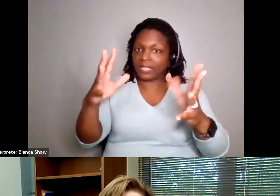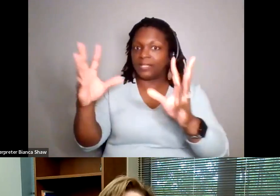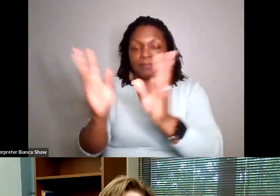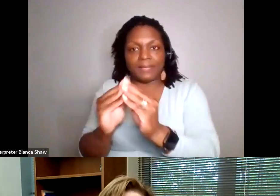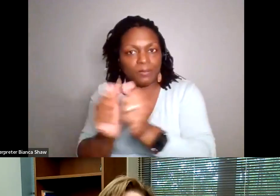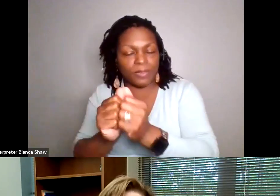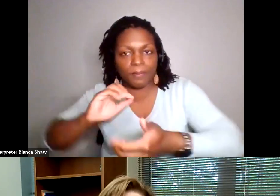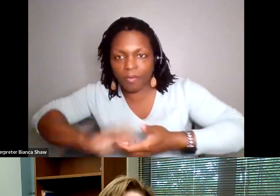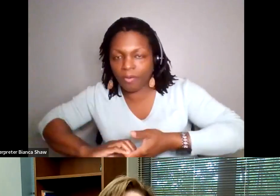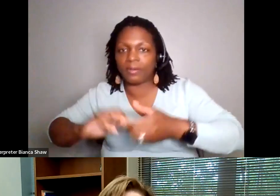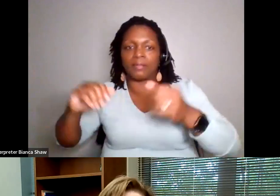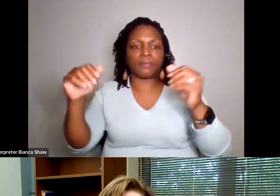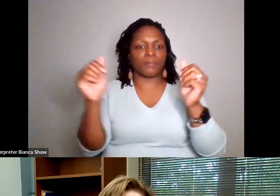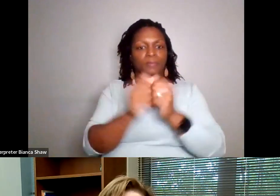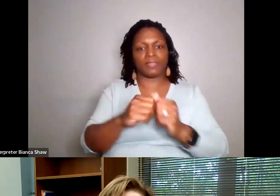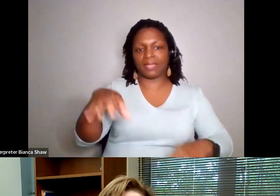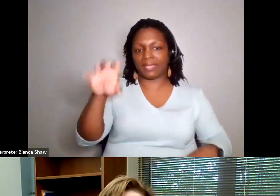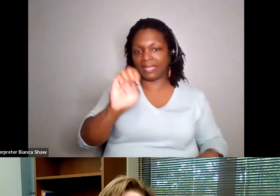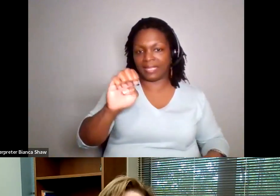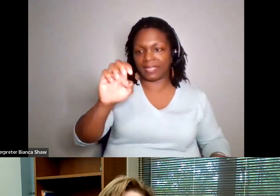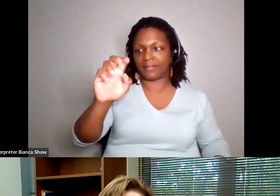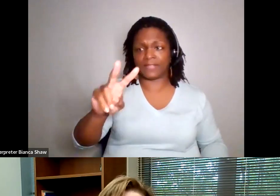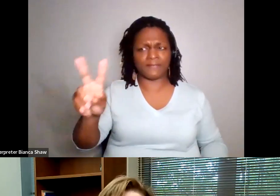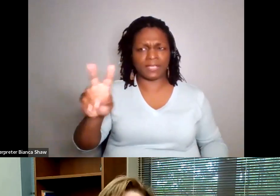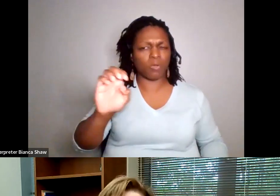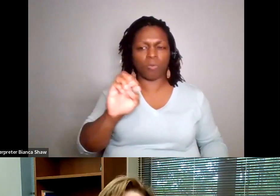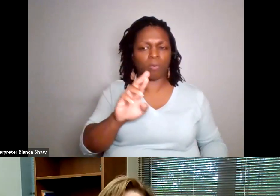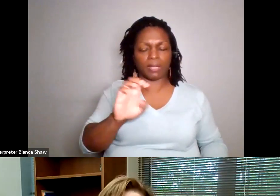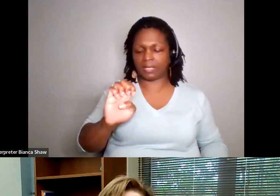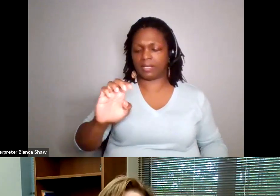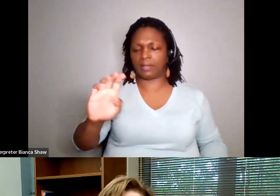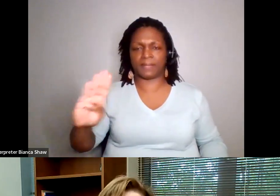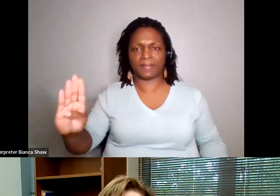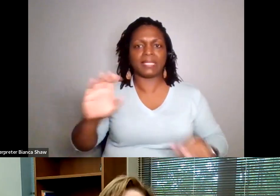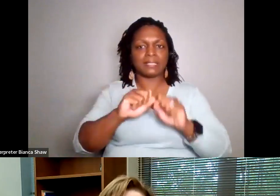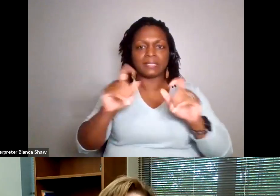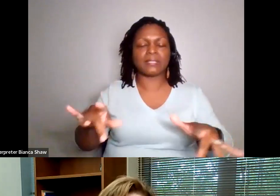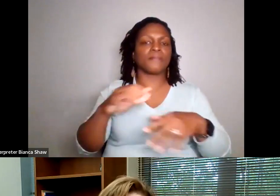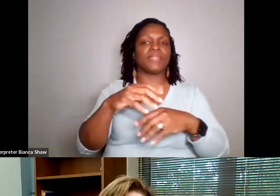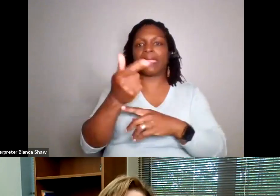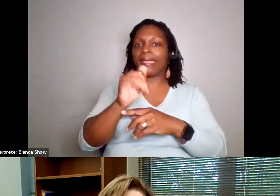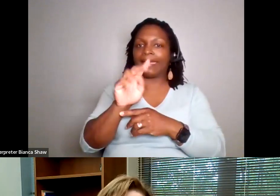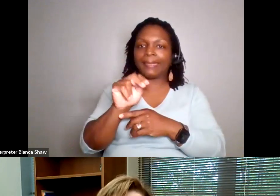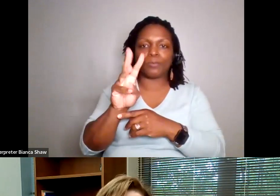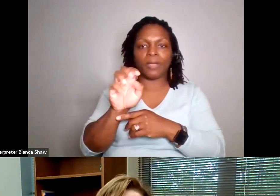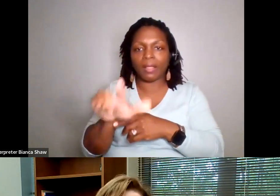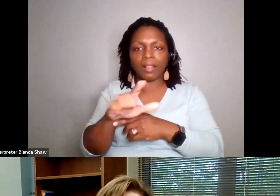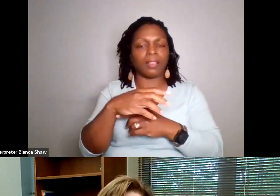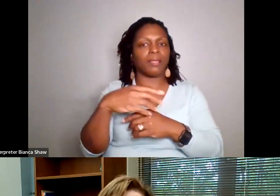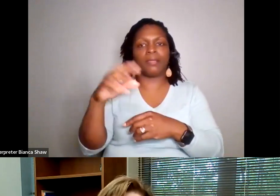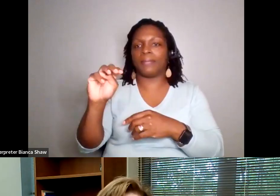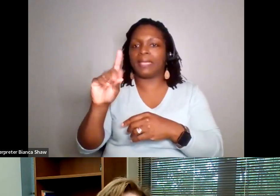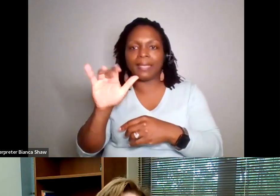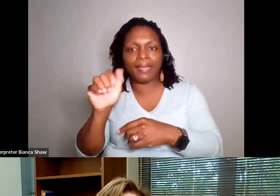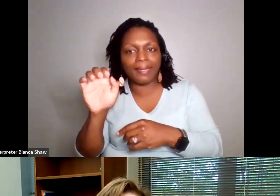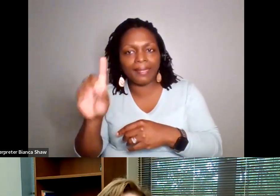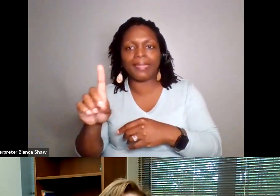With the Ev system that's where a lot of information is gonna come from and gain well and medicaid to talk about the how